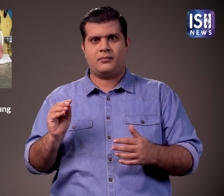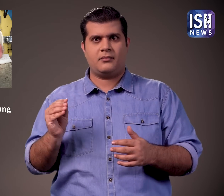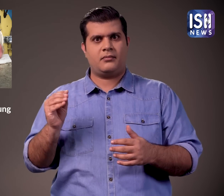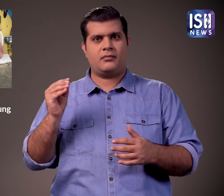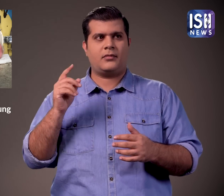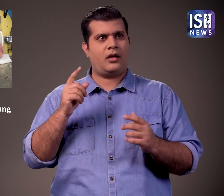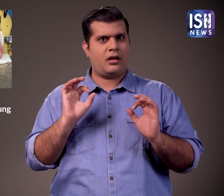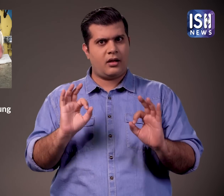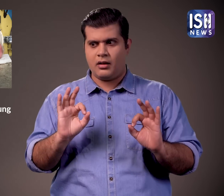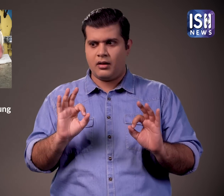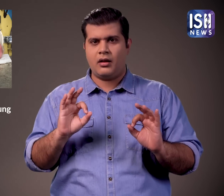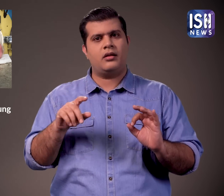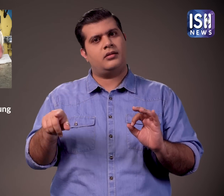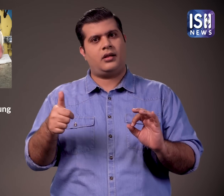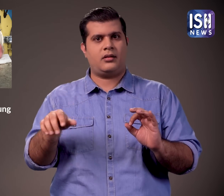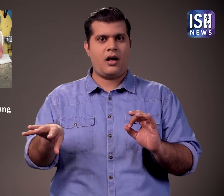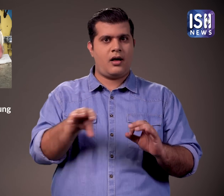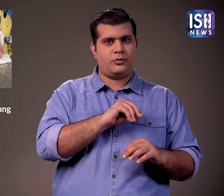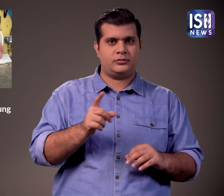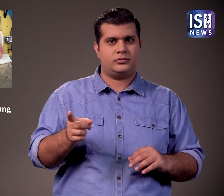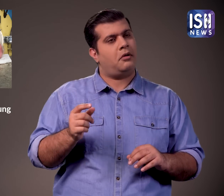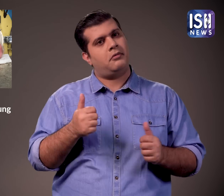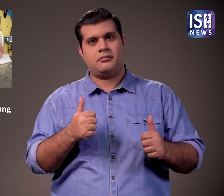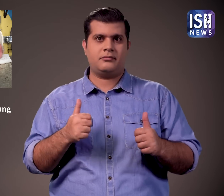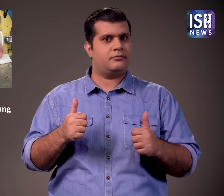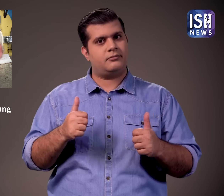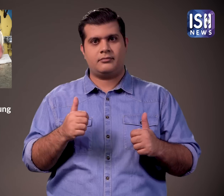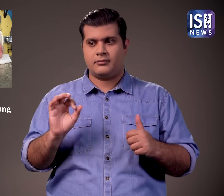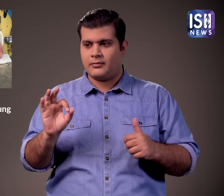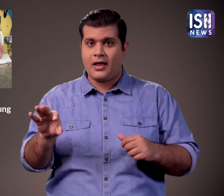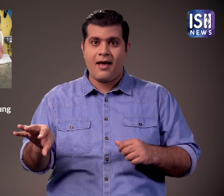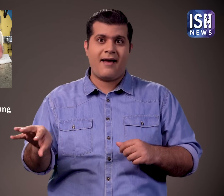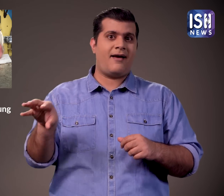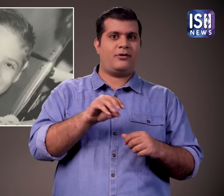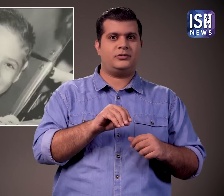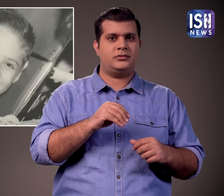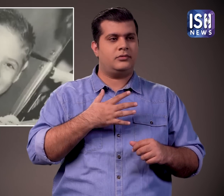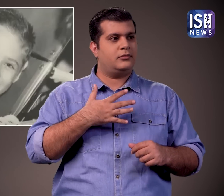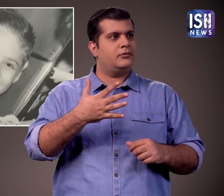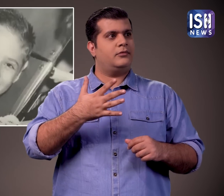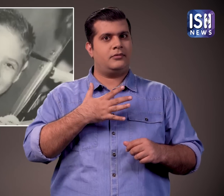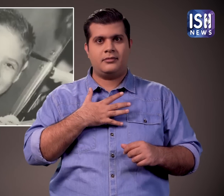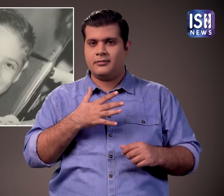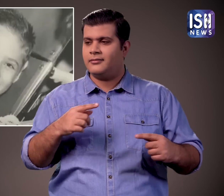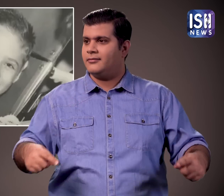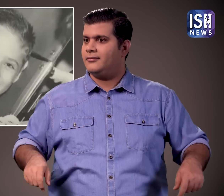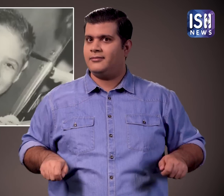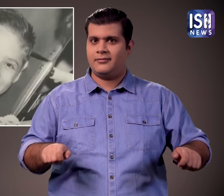After his condition improved, he was taken out of the iron lung, breathe on his own, and move around in a wheelchair.